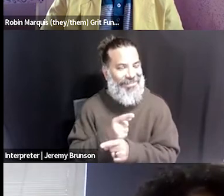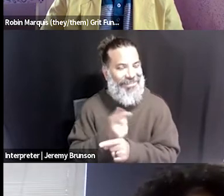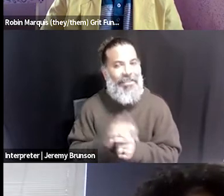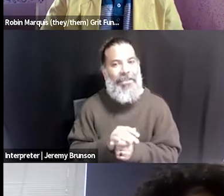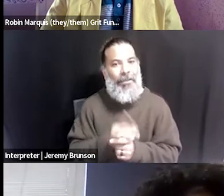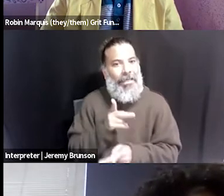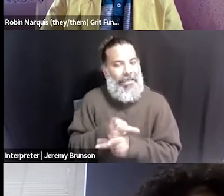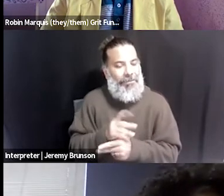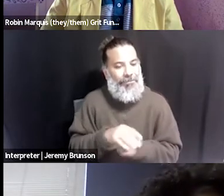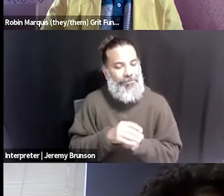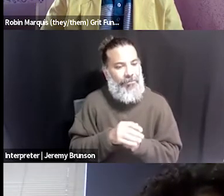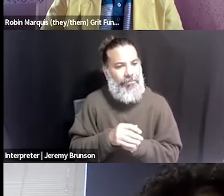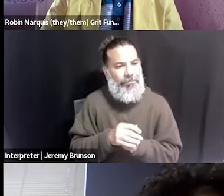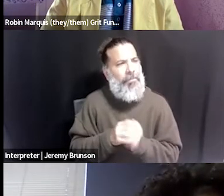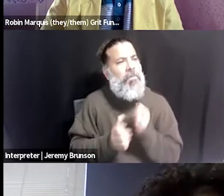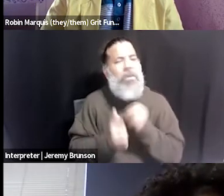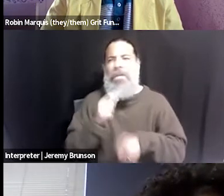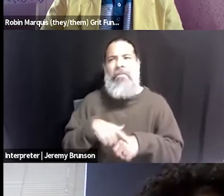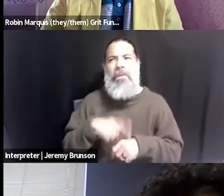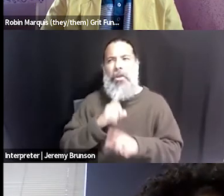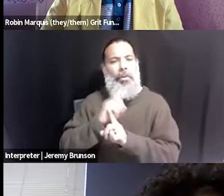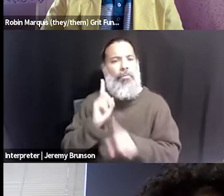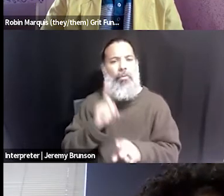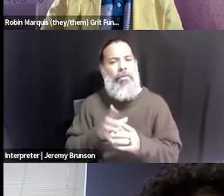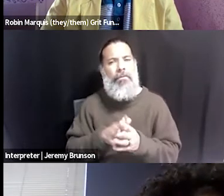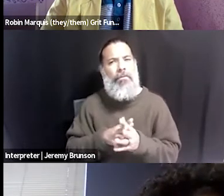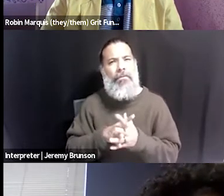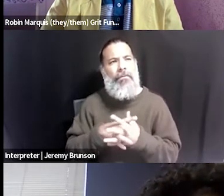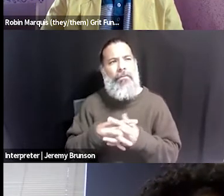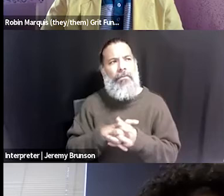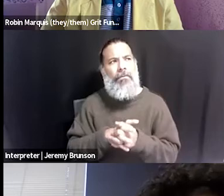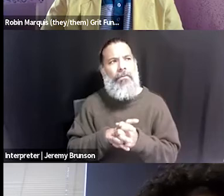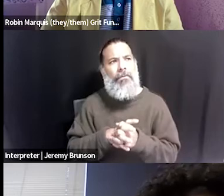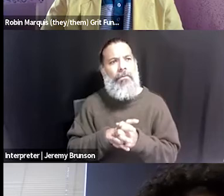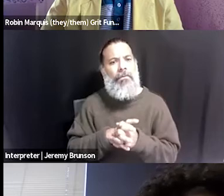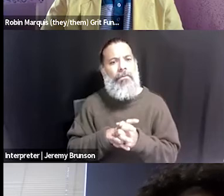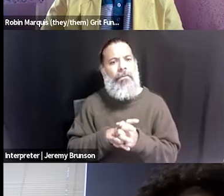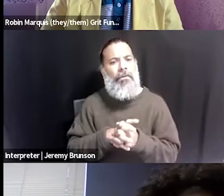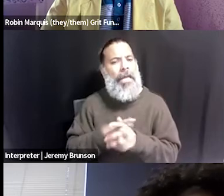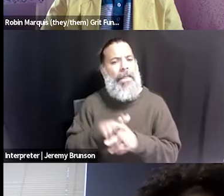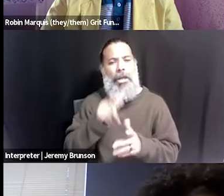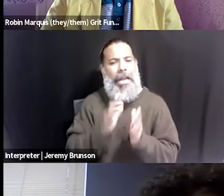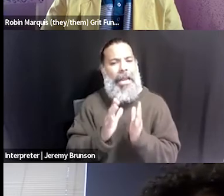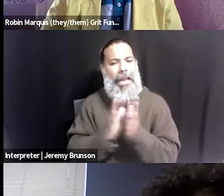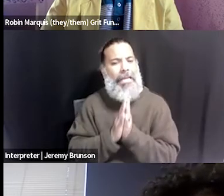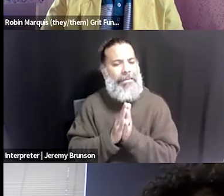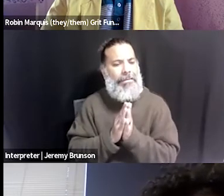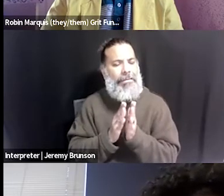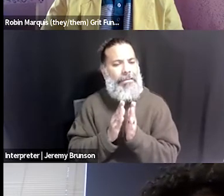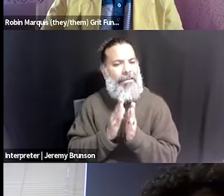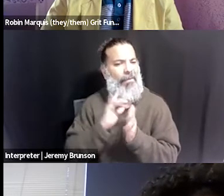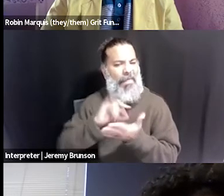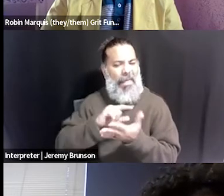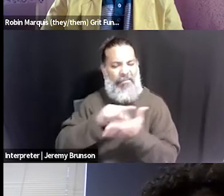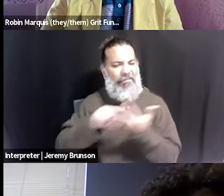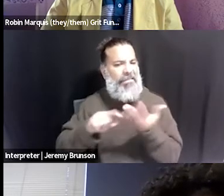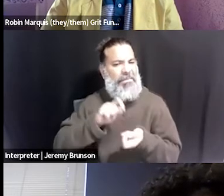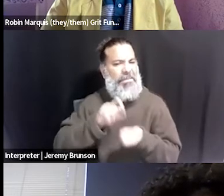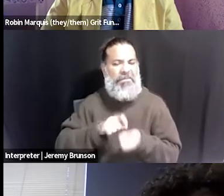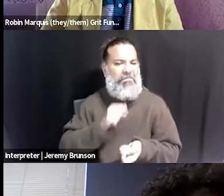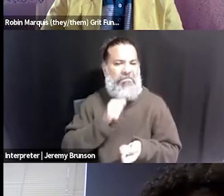But in the report, you don't usually, they're not asking for like that specific stuff.